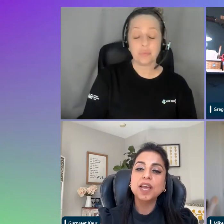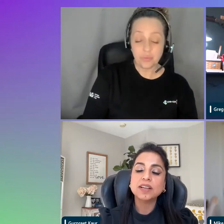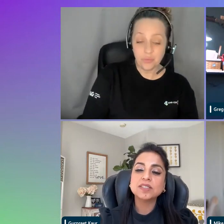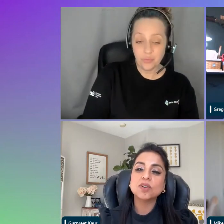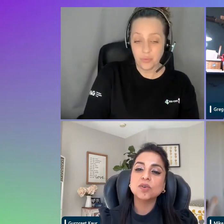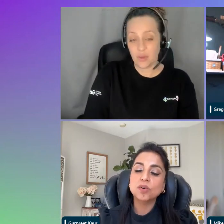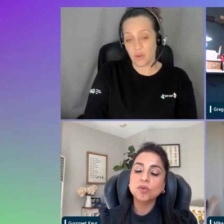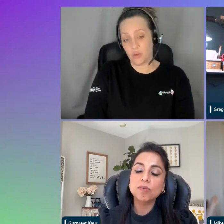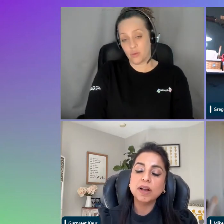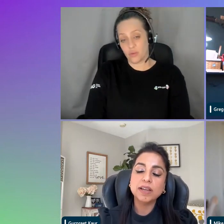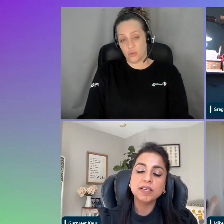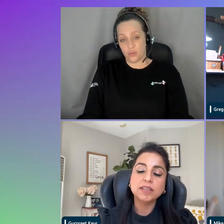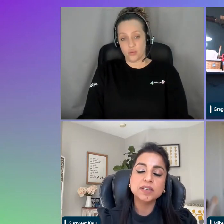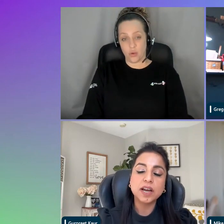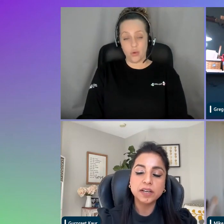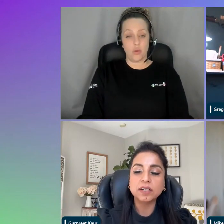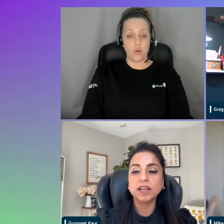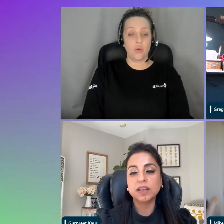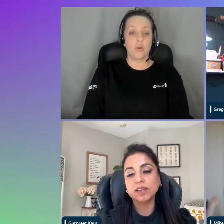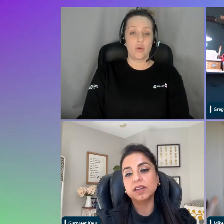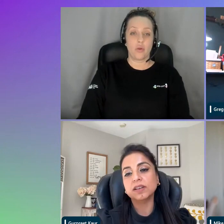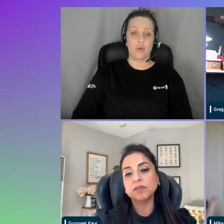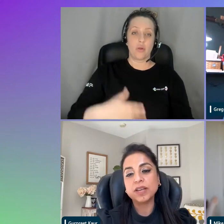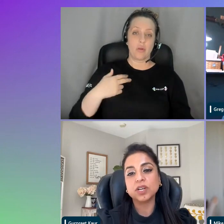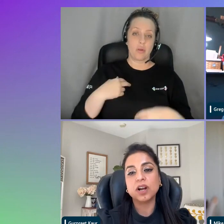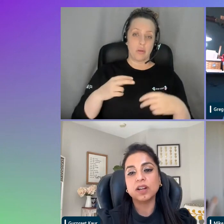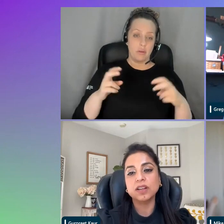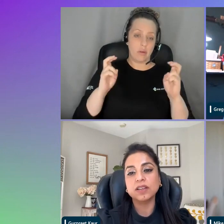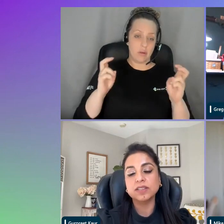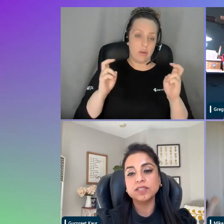jump back to you for the same thing. Okay. Um, yeah. So my title in Mastercard is VP